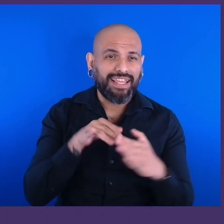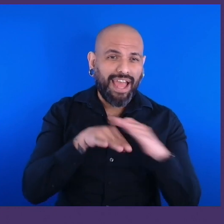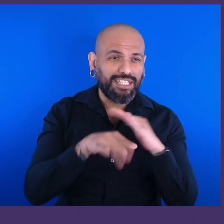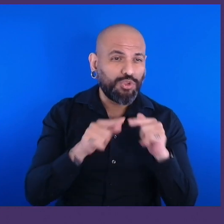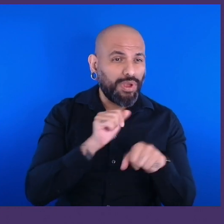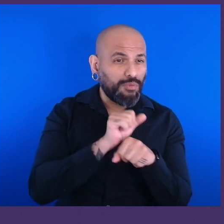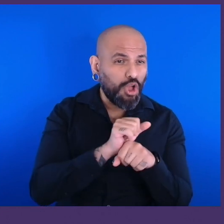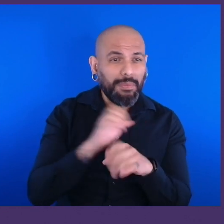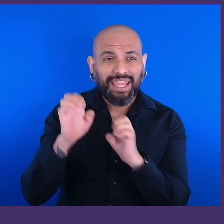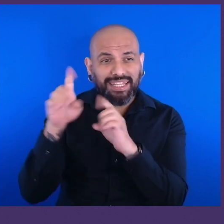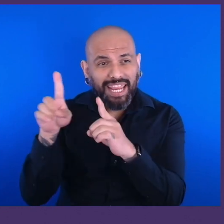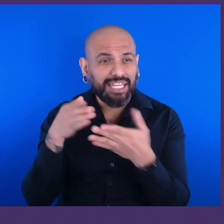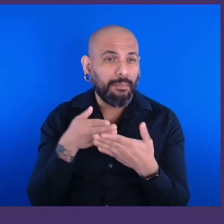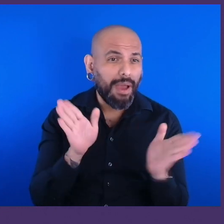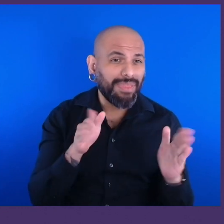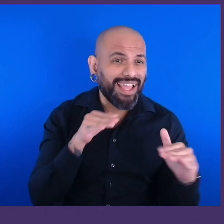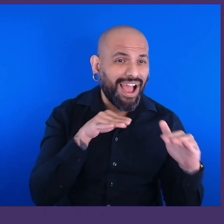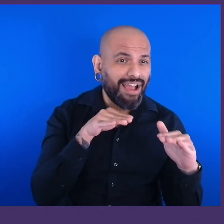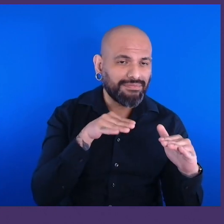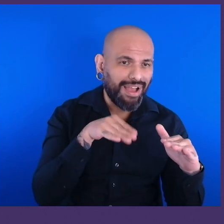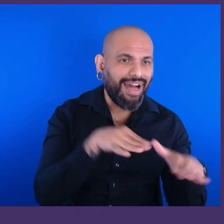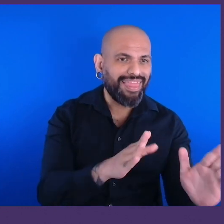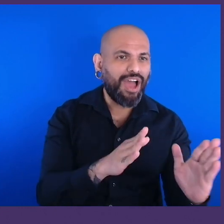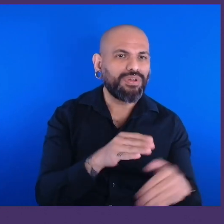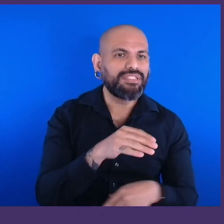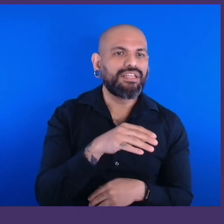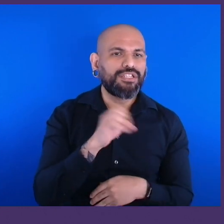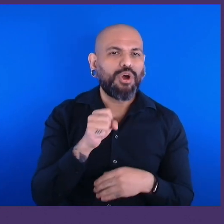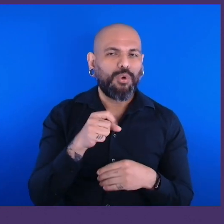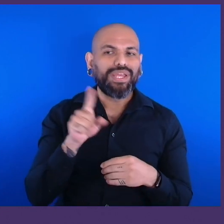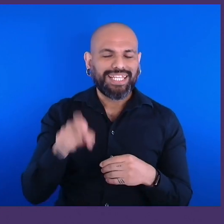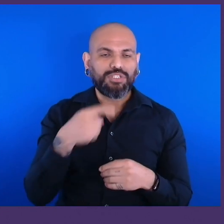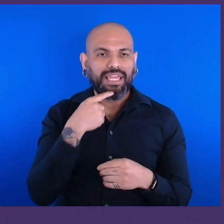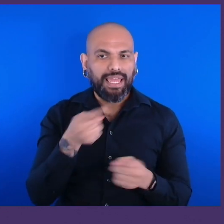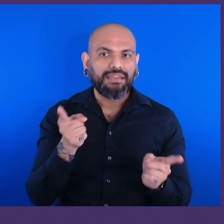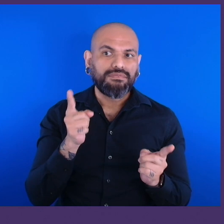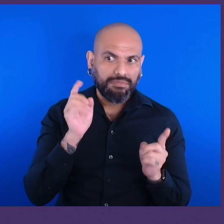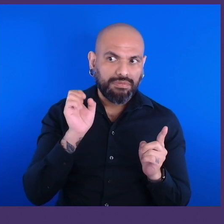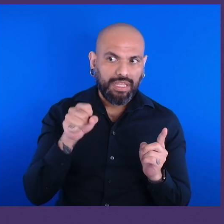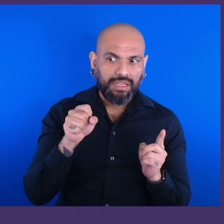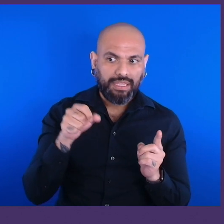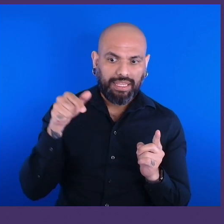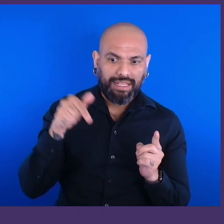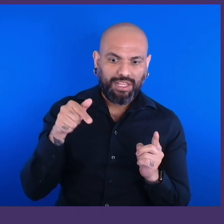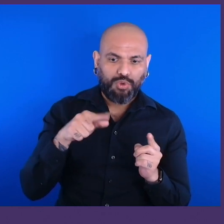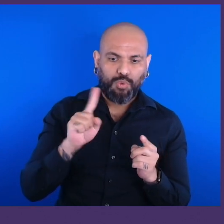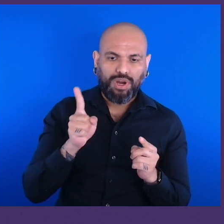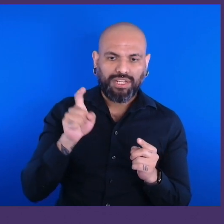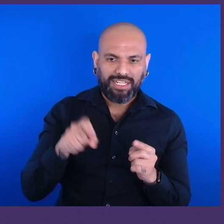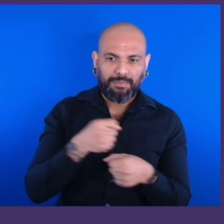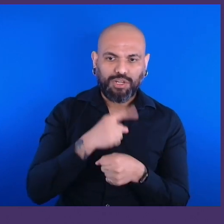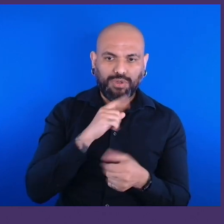where we basically say, "Here, we really need to make sure that the right tools are in place to ensure that, even